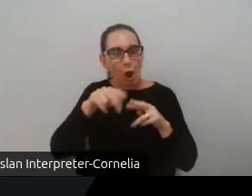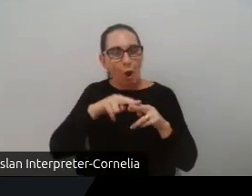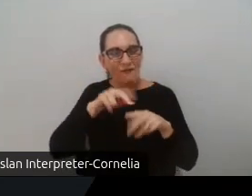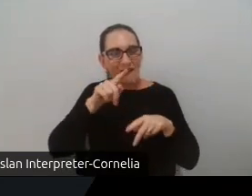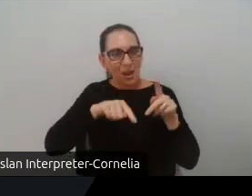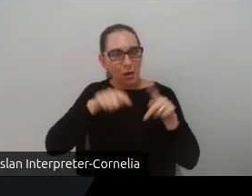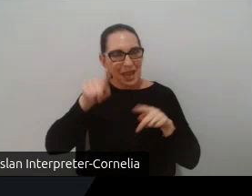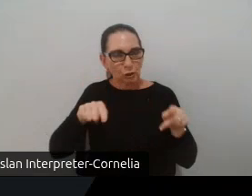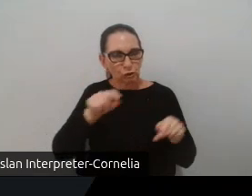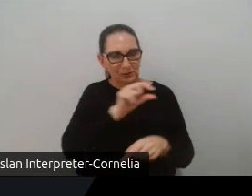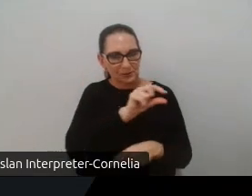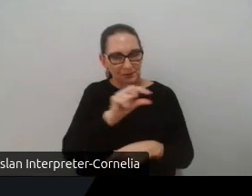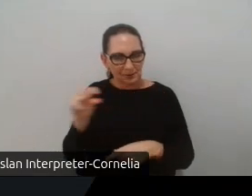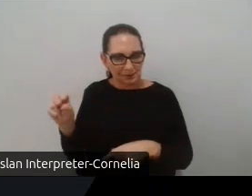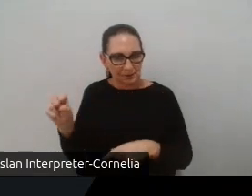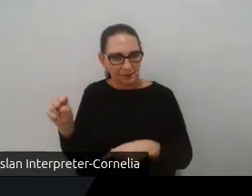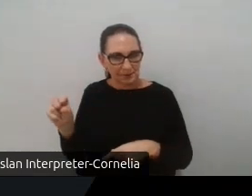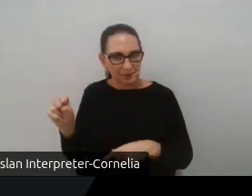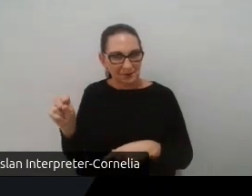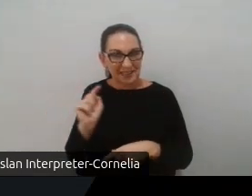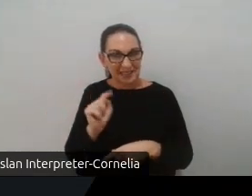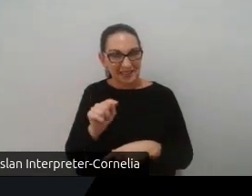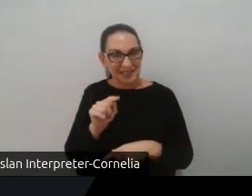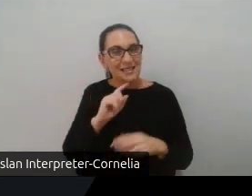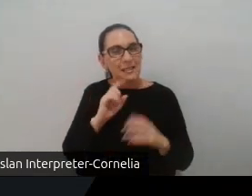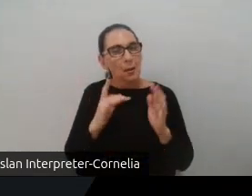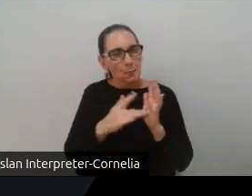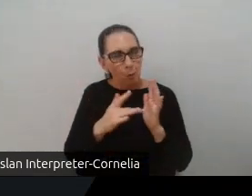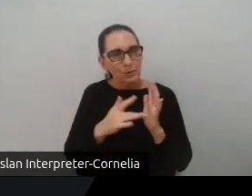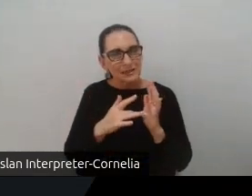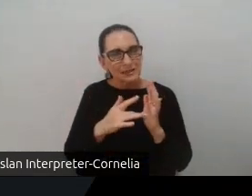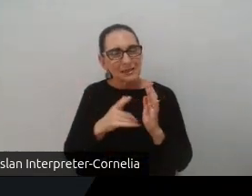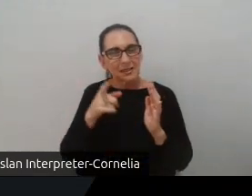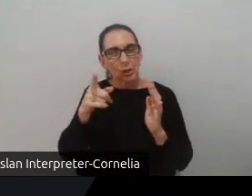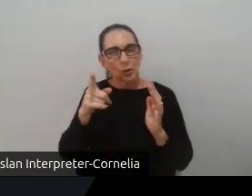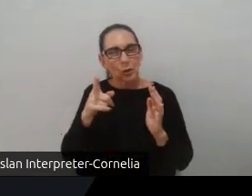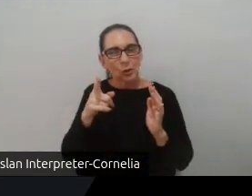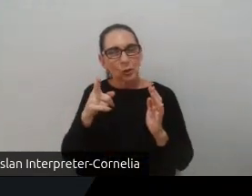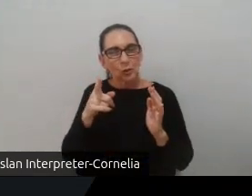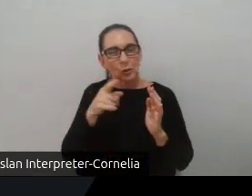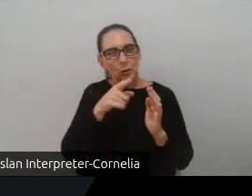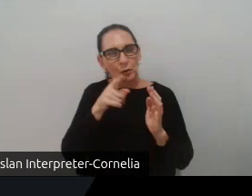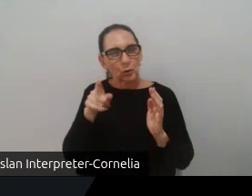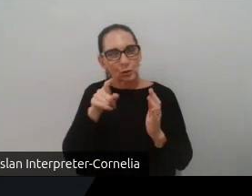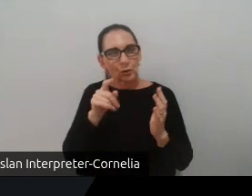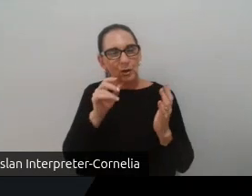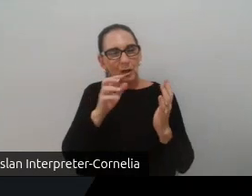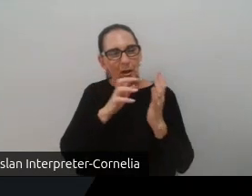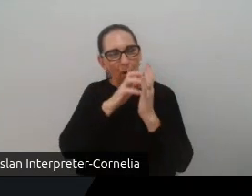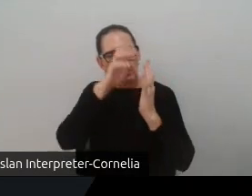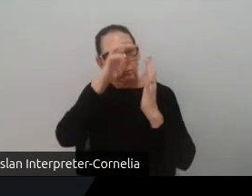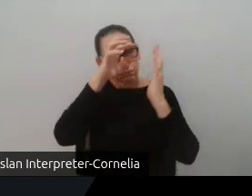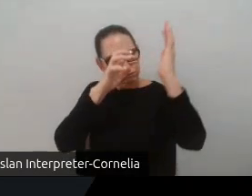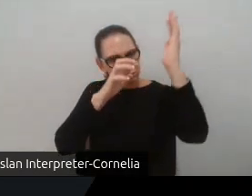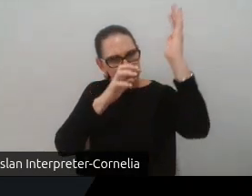um when it comes to these ones, it's important to not provide an essay that's 2,000 pages long.